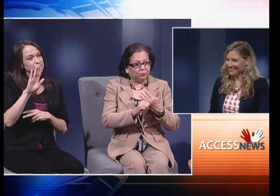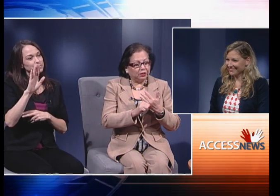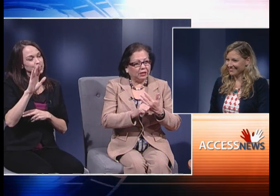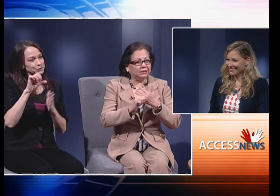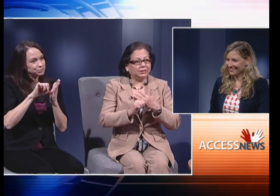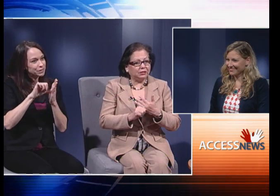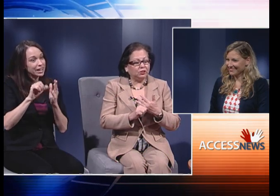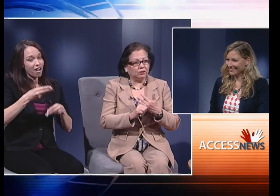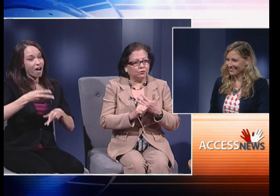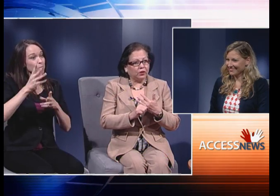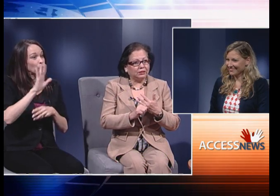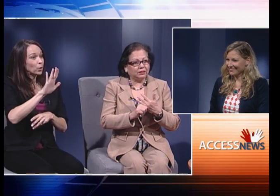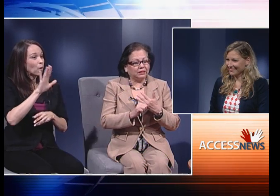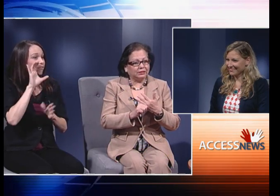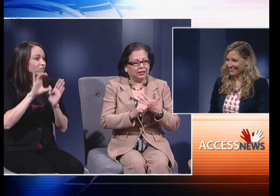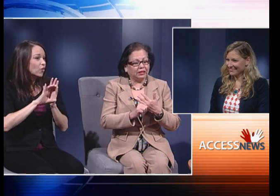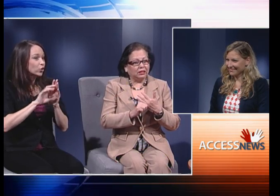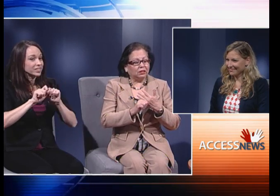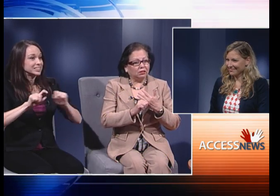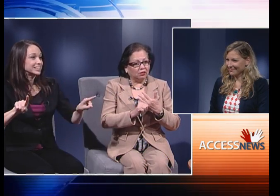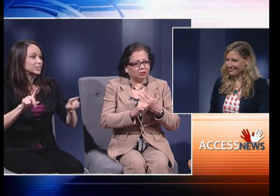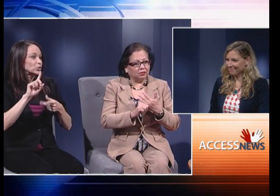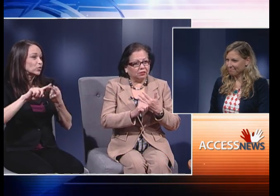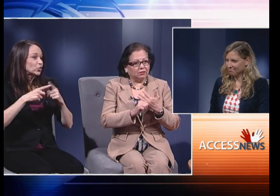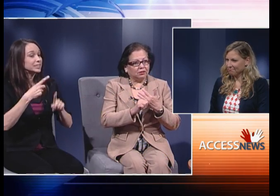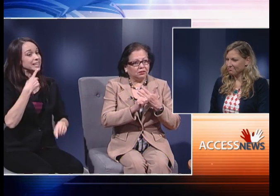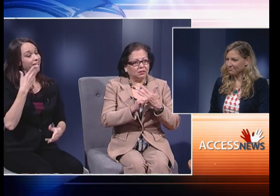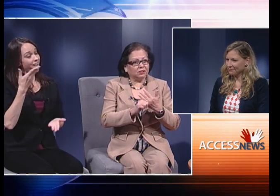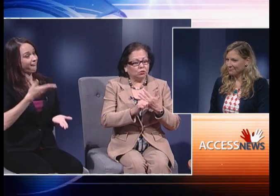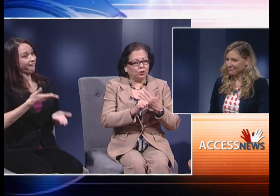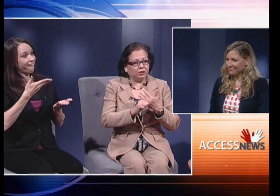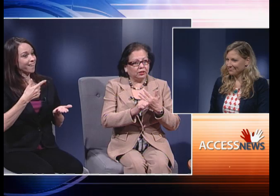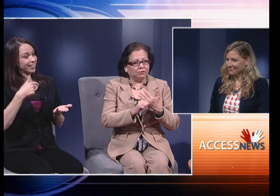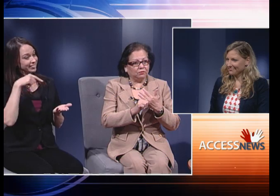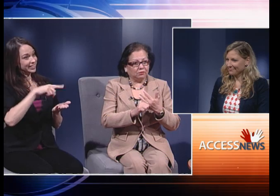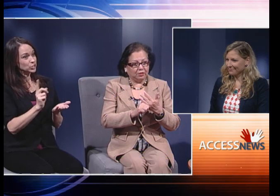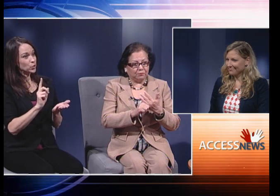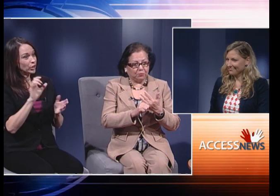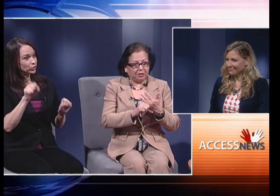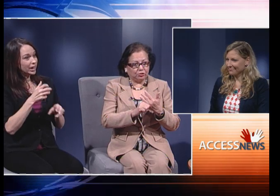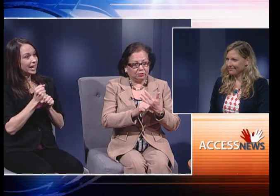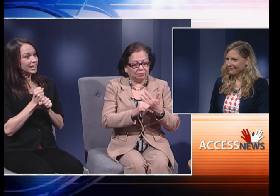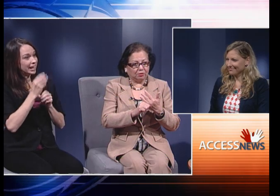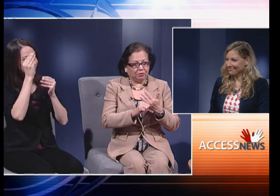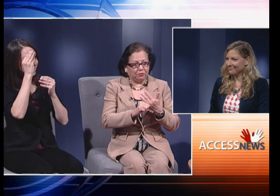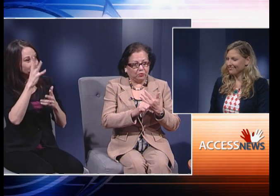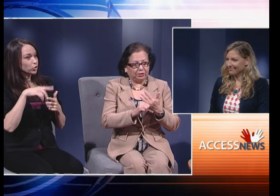and then send it to your friends and say, "Look, this is where you get information on voting